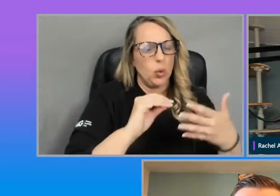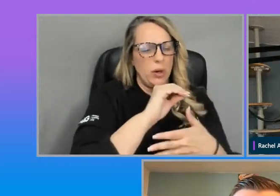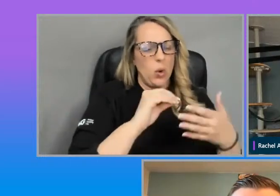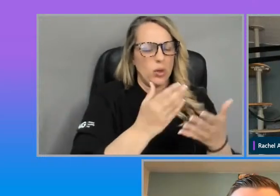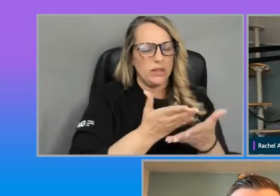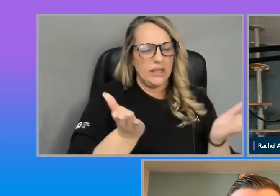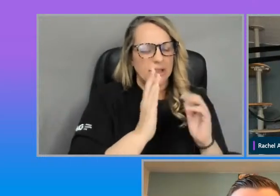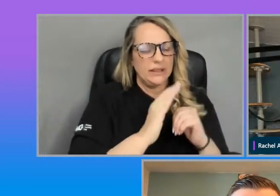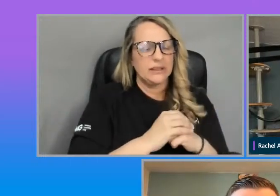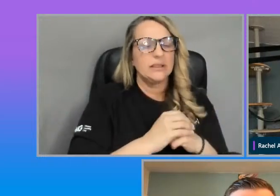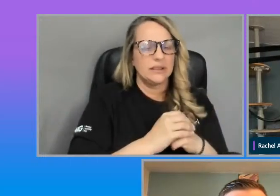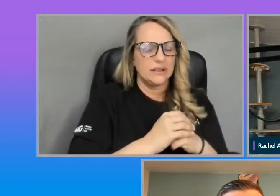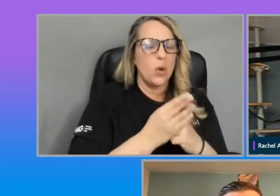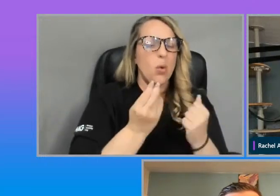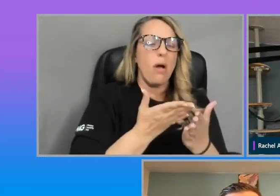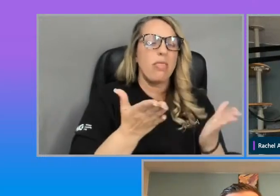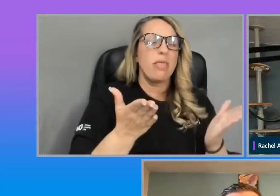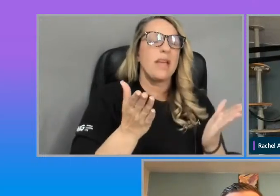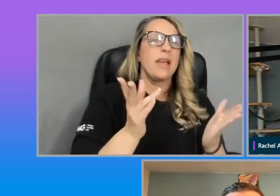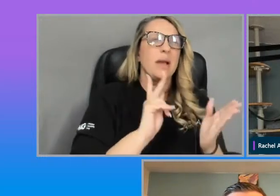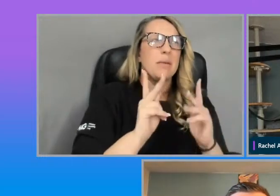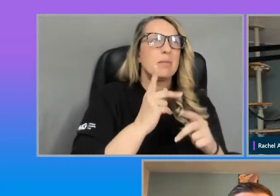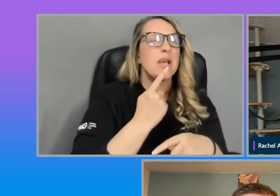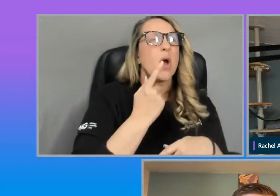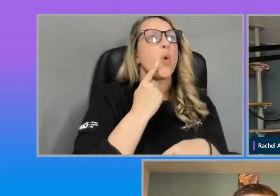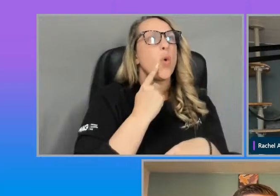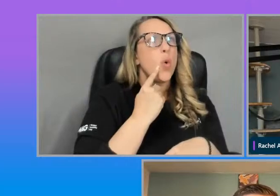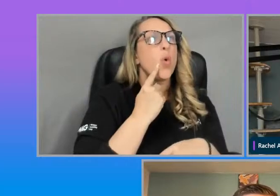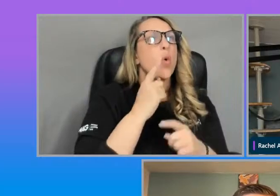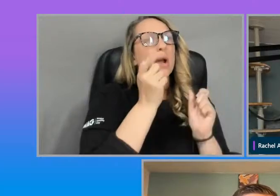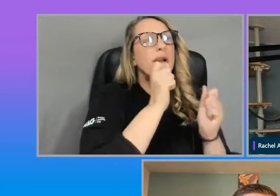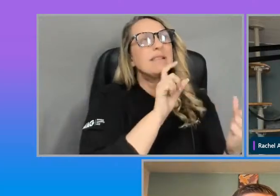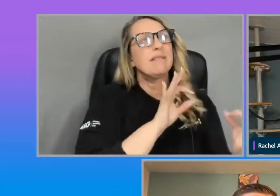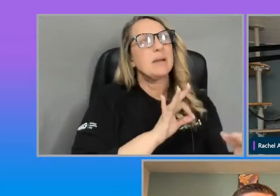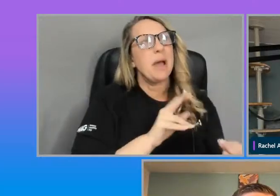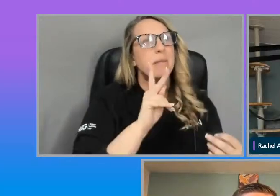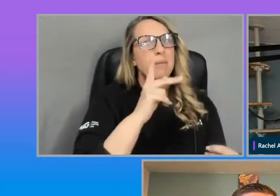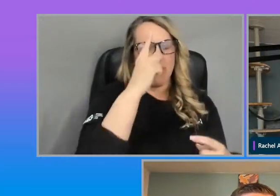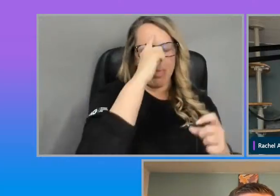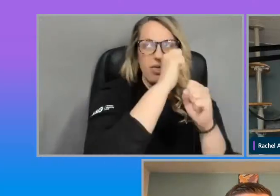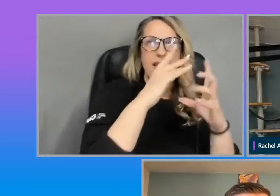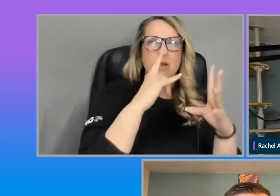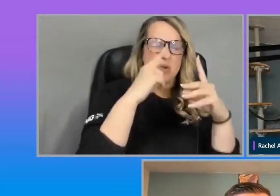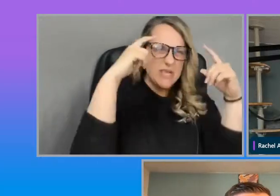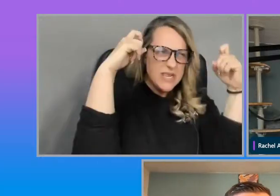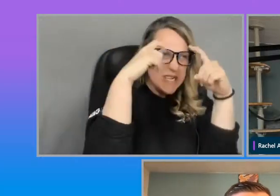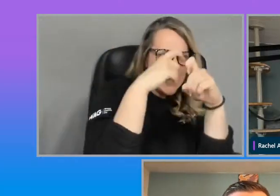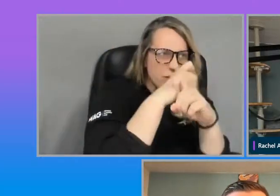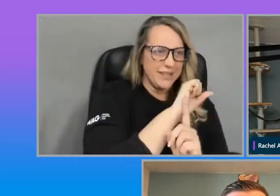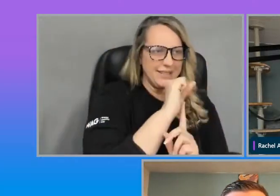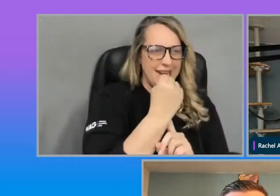be reordering stuff. I think one of the things is people tend to when you sort of say, oh, give us feedback on this thing.